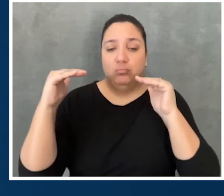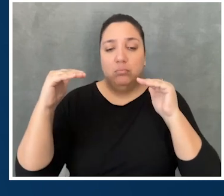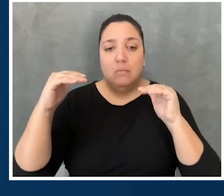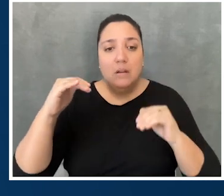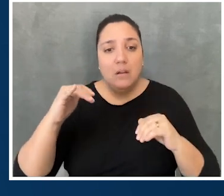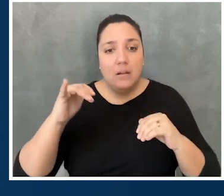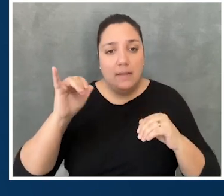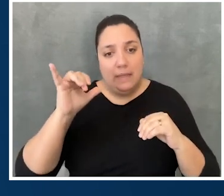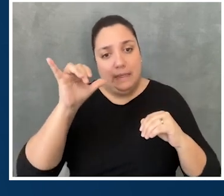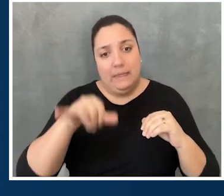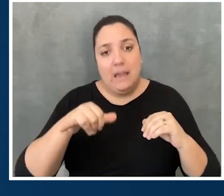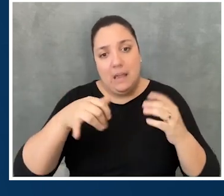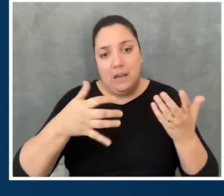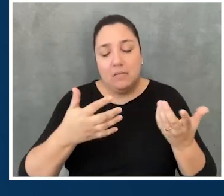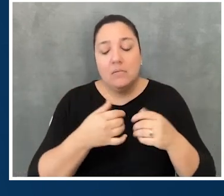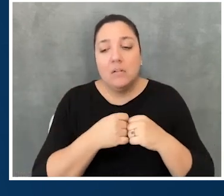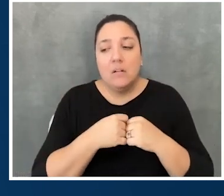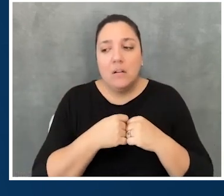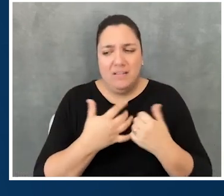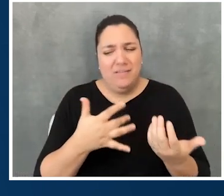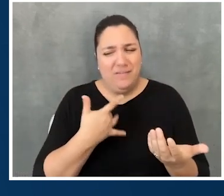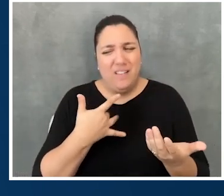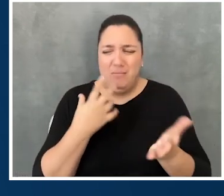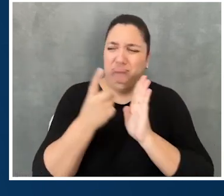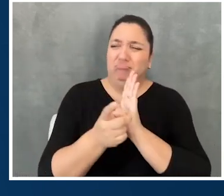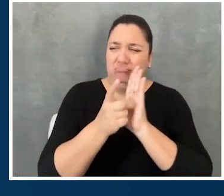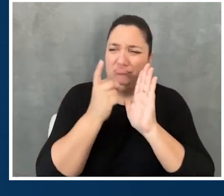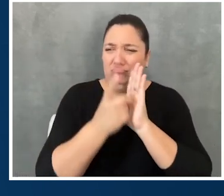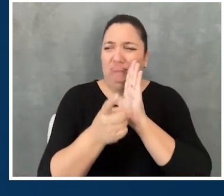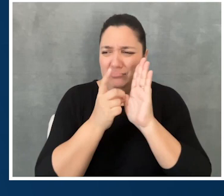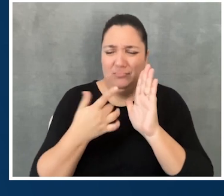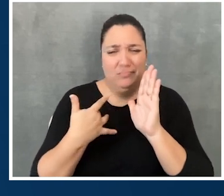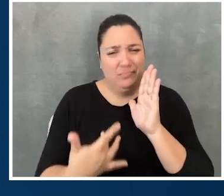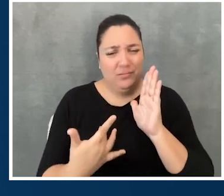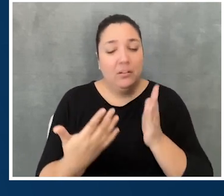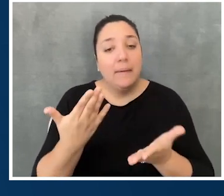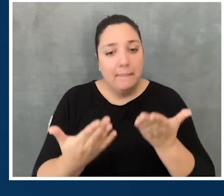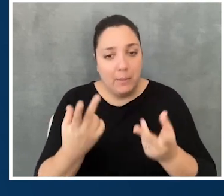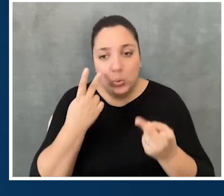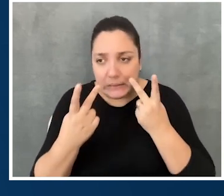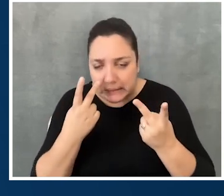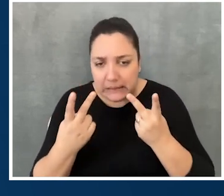There's discrimination and sometimes I feel like we hear or we even see feedback